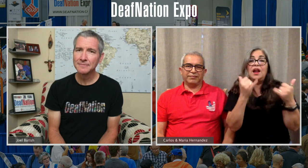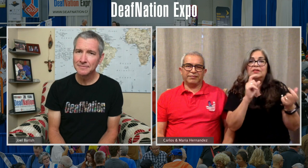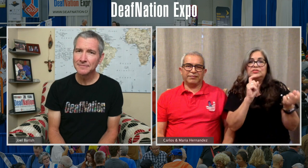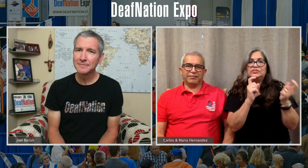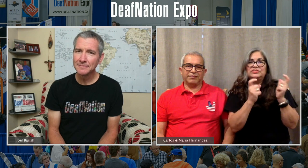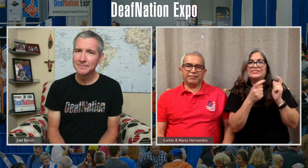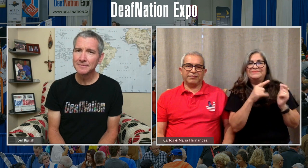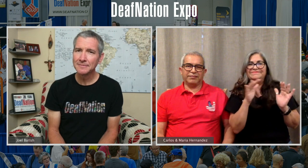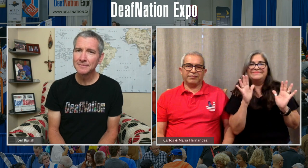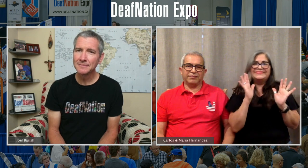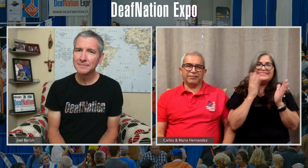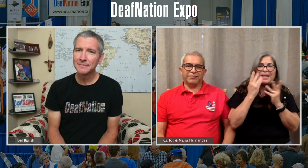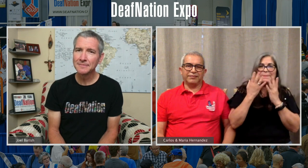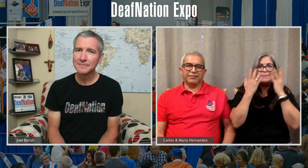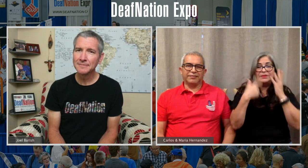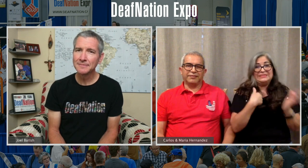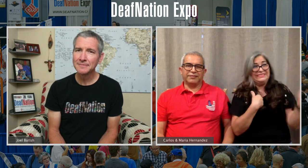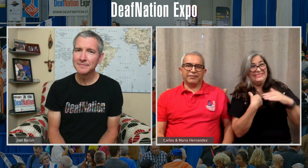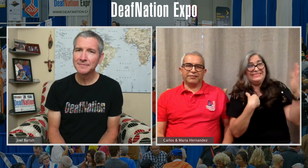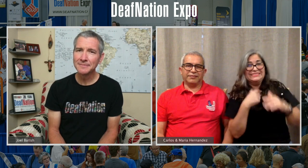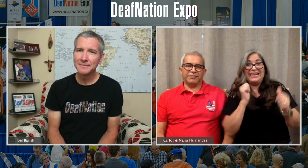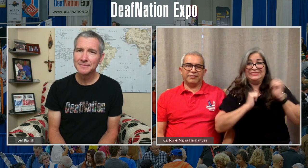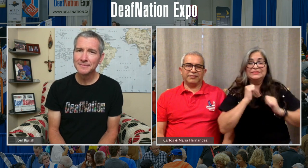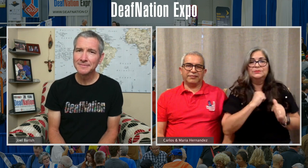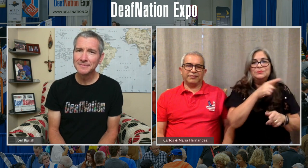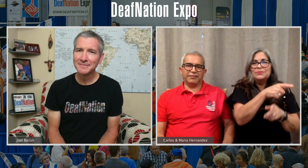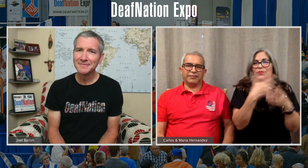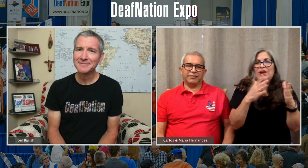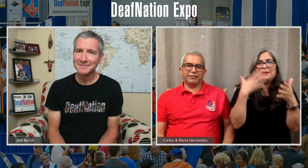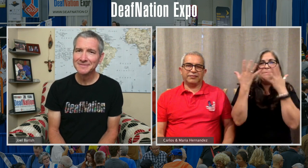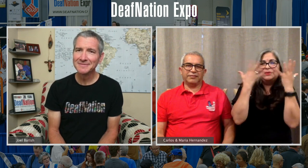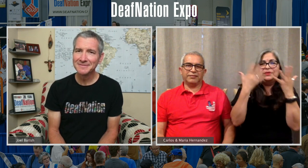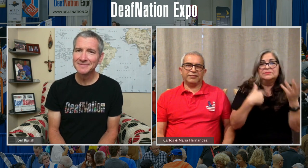Now he’s changed and is more embarrassed. I try to get him to act, but he’s embarrassed.